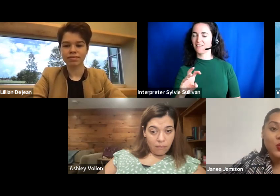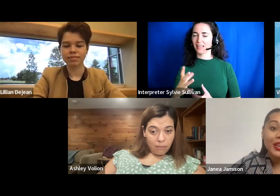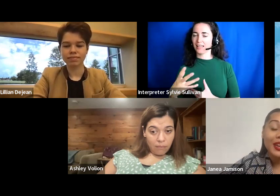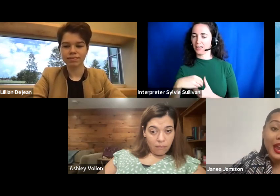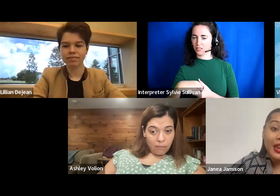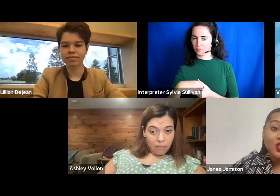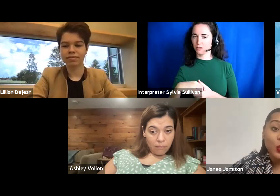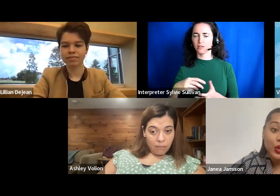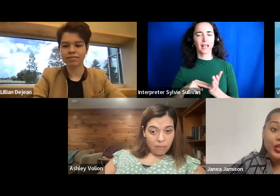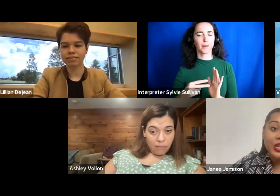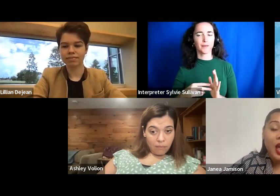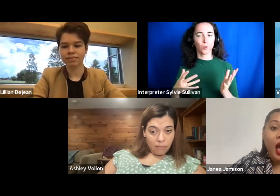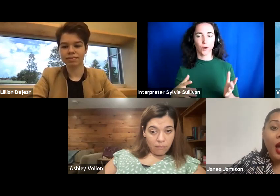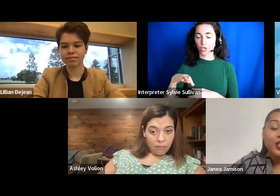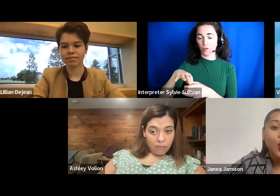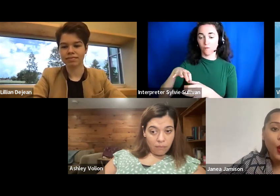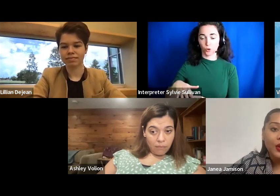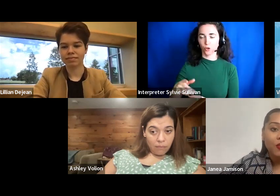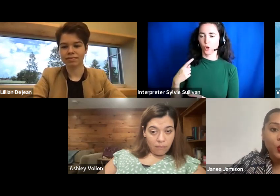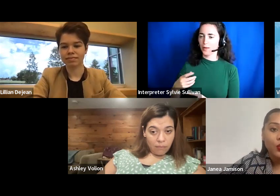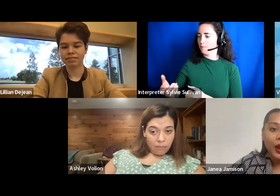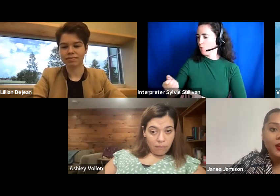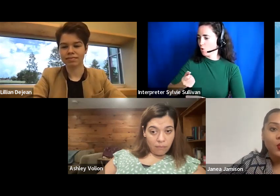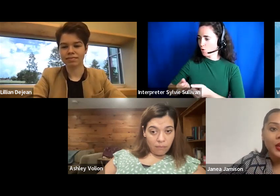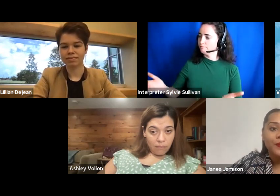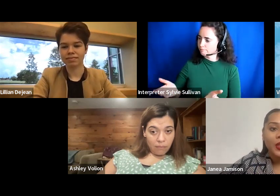course we engage voters to go out and vote right.